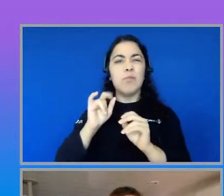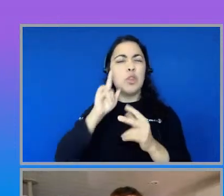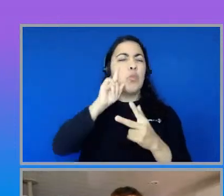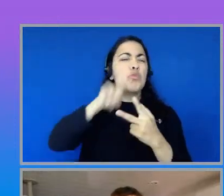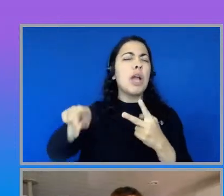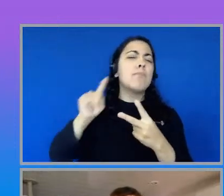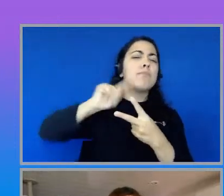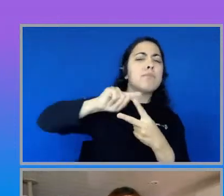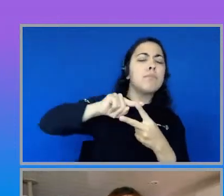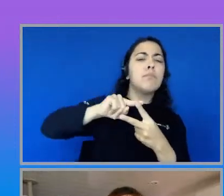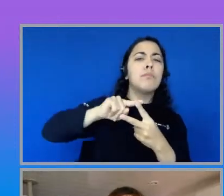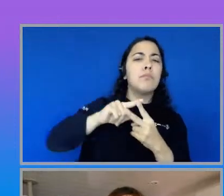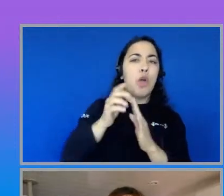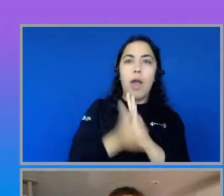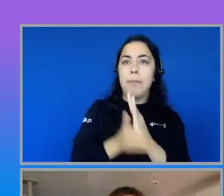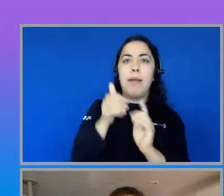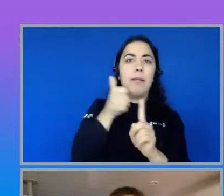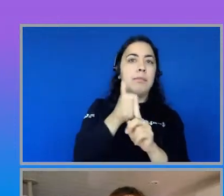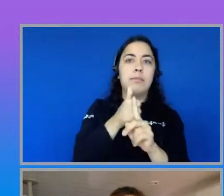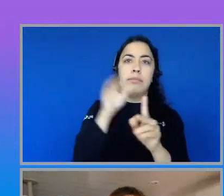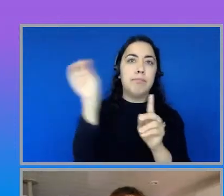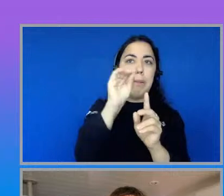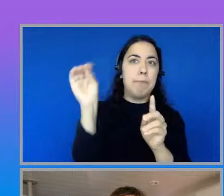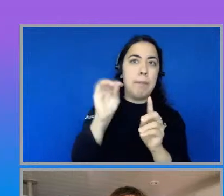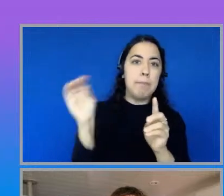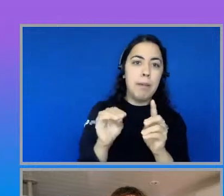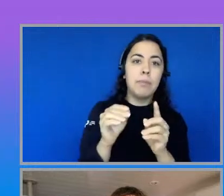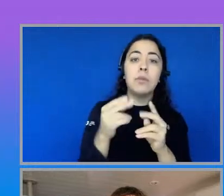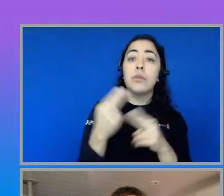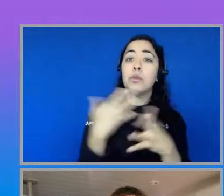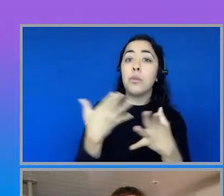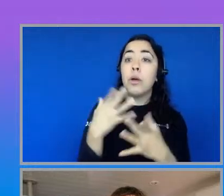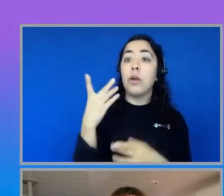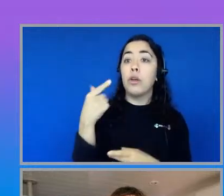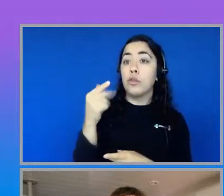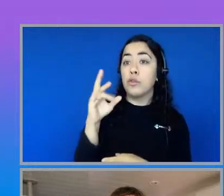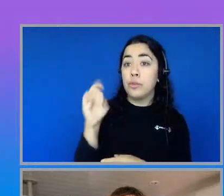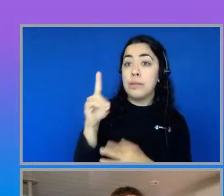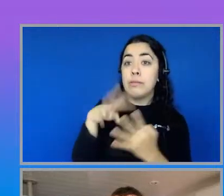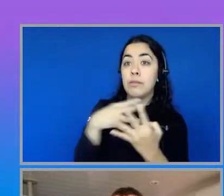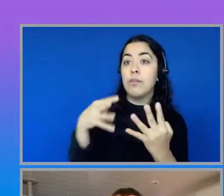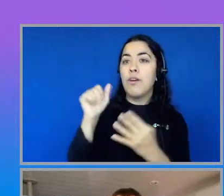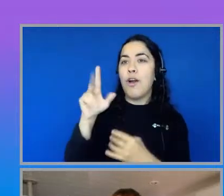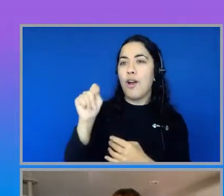have a look at auto placement